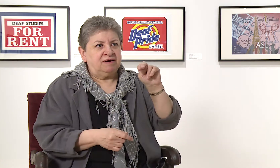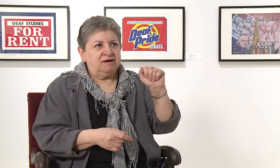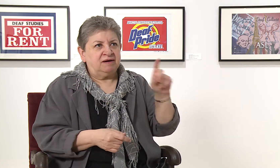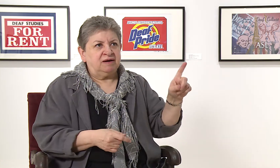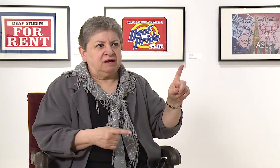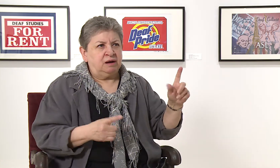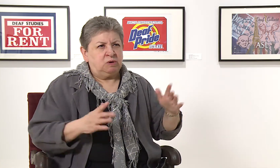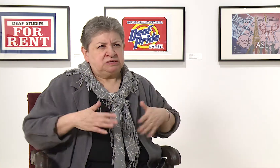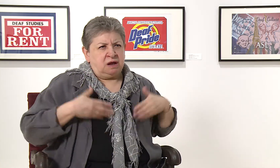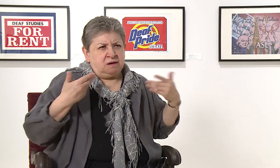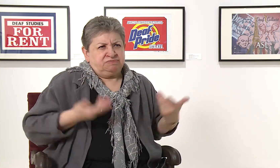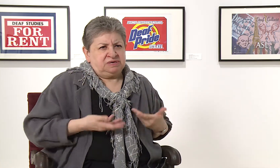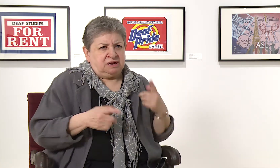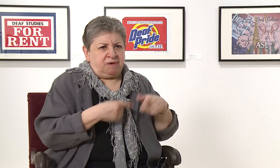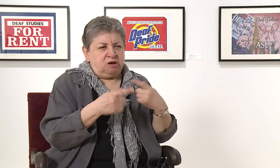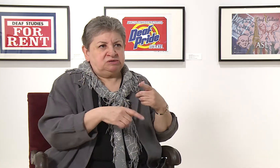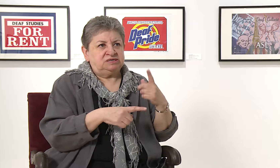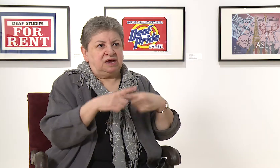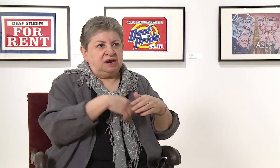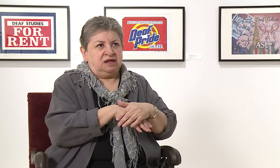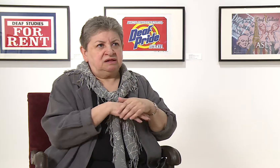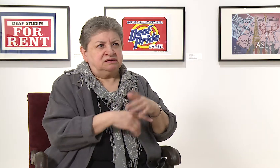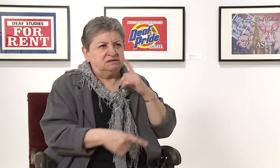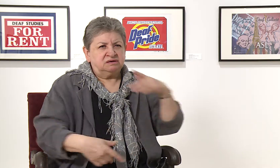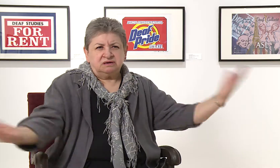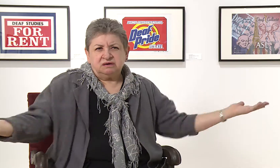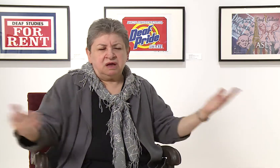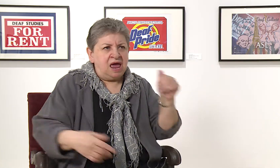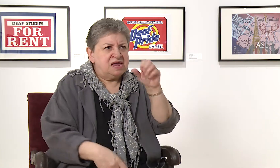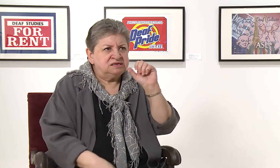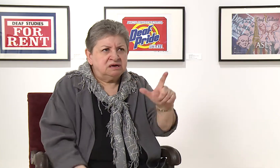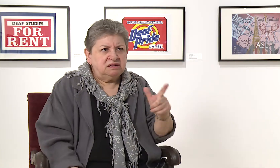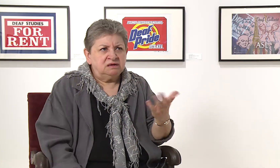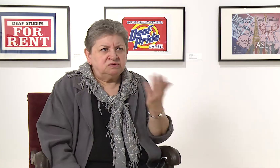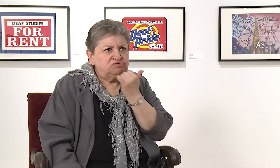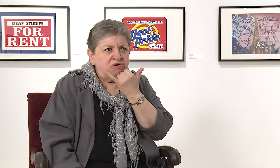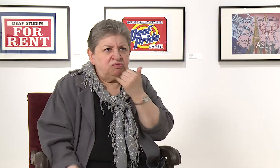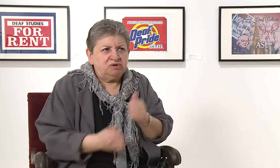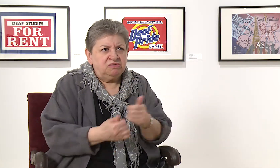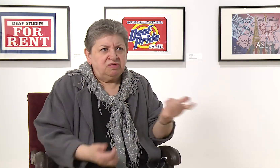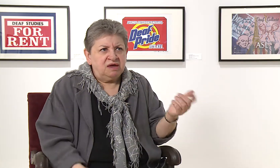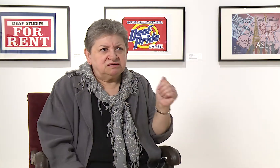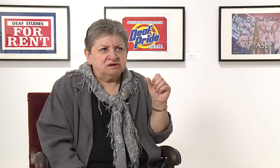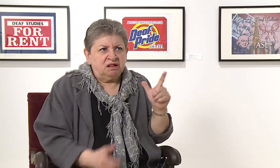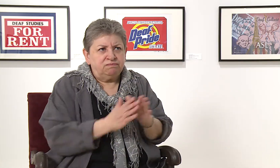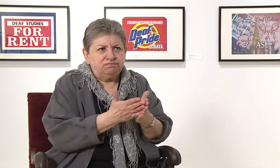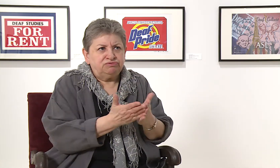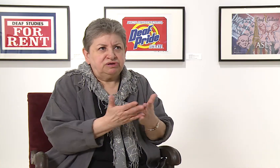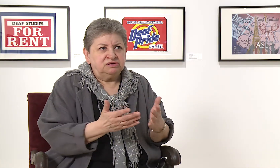of National Association of the Deaf--NAD. He thought that American Sign Language books